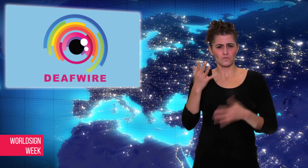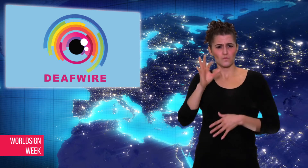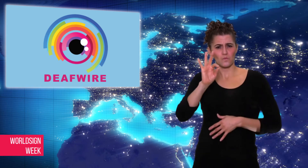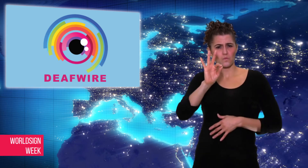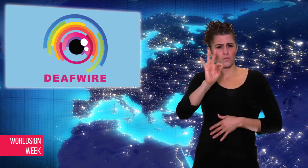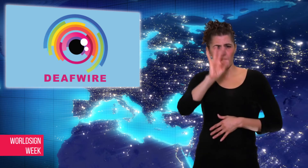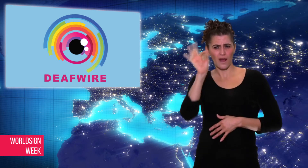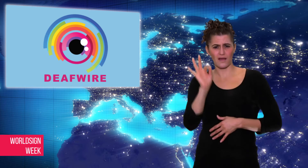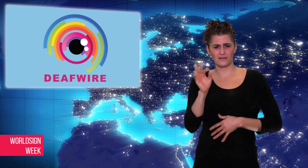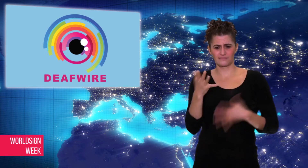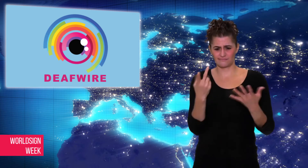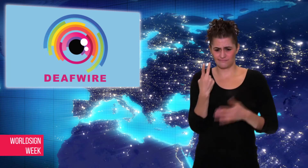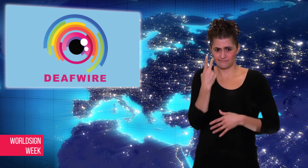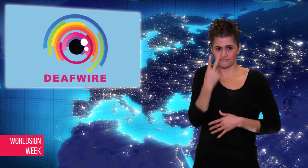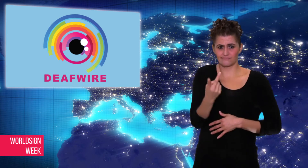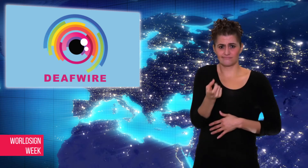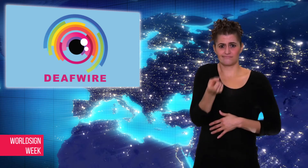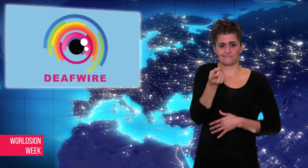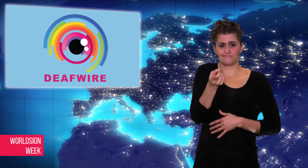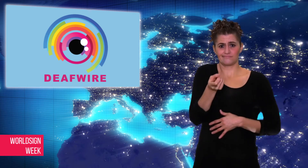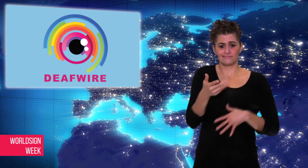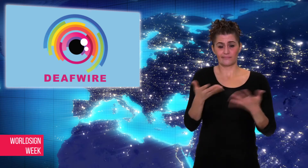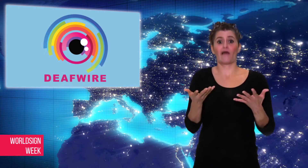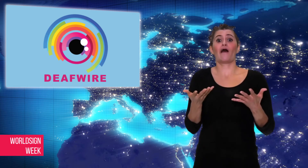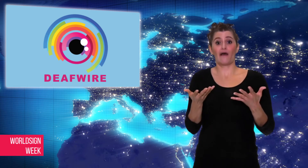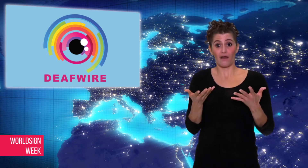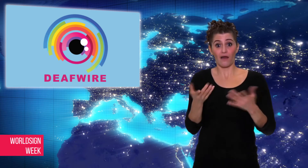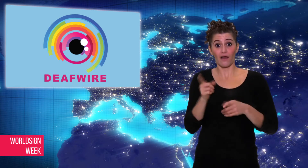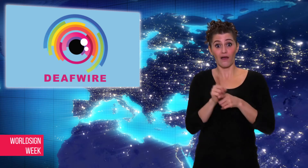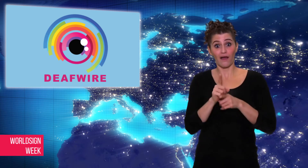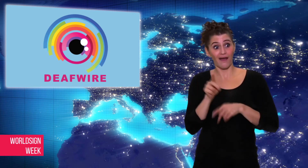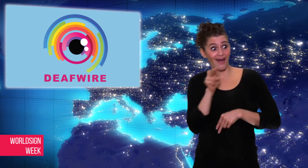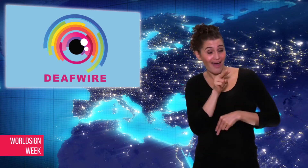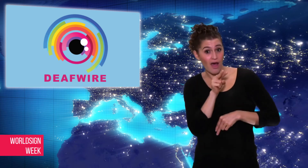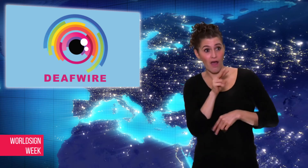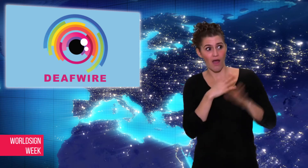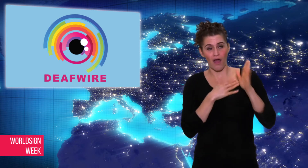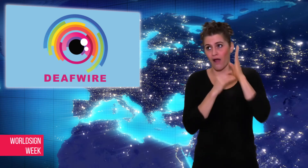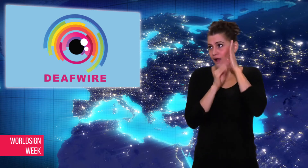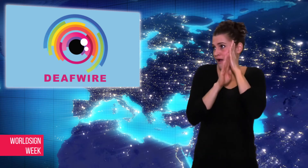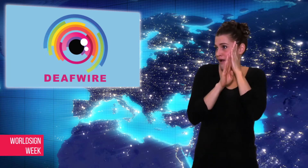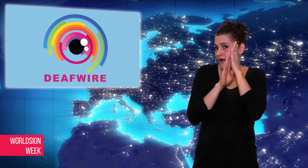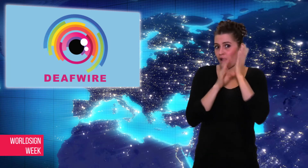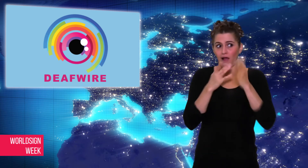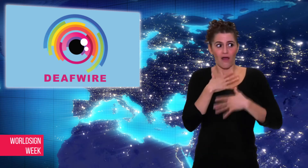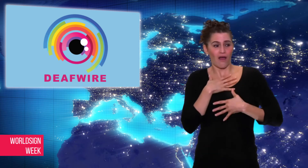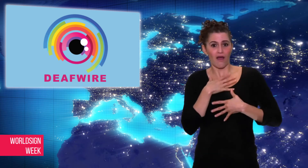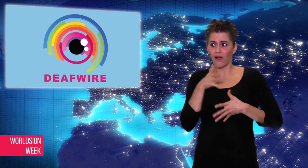other people also on Twitter showed